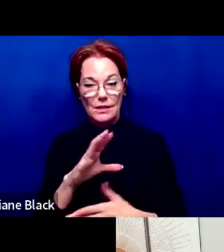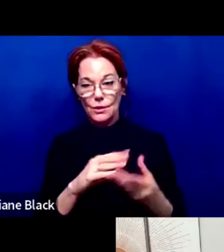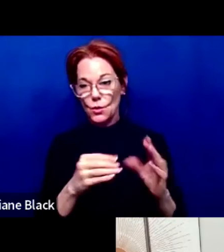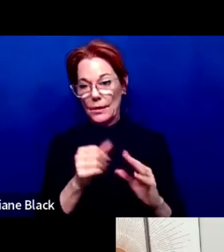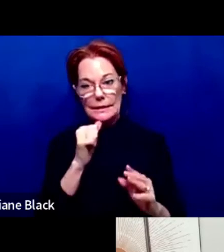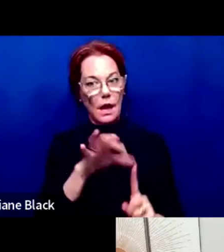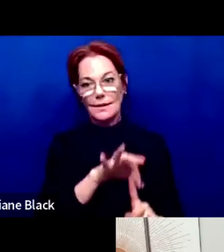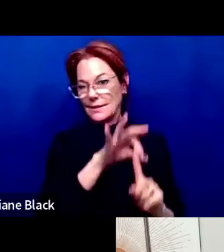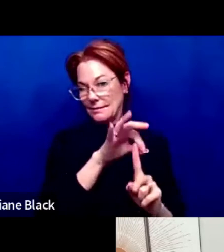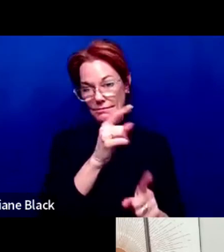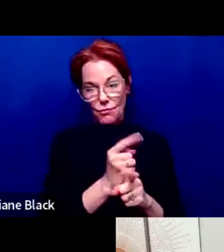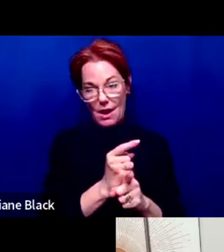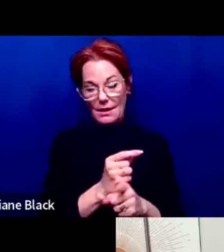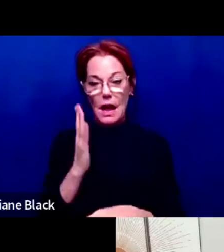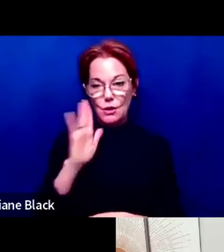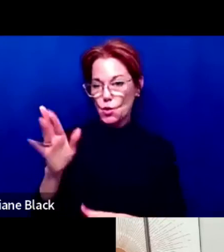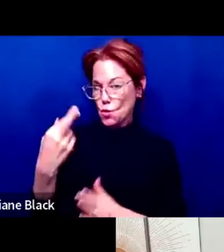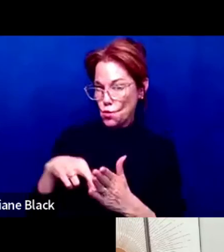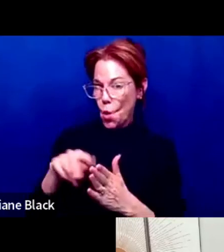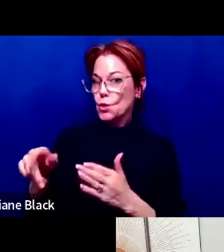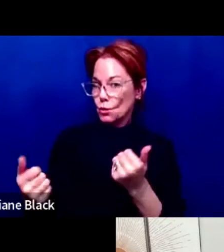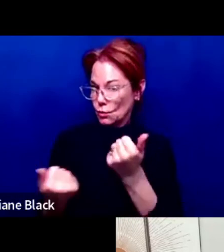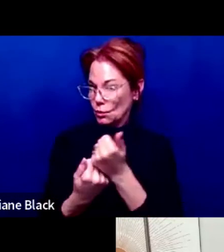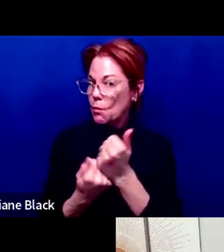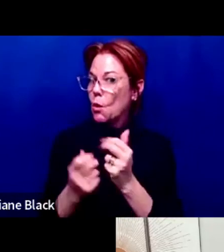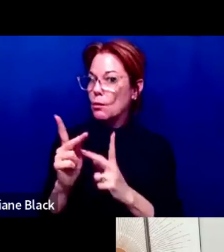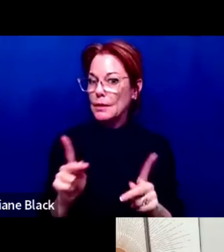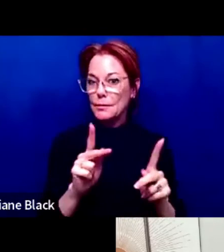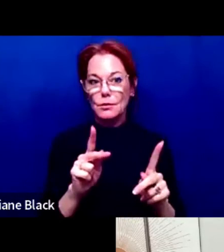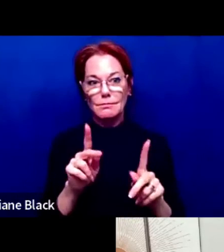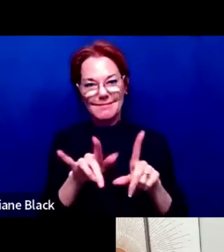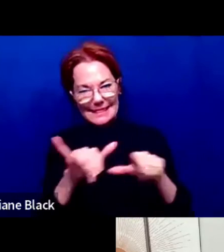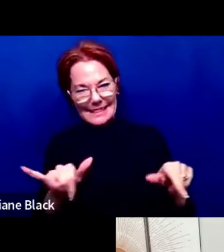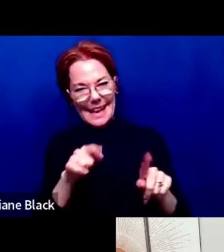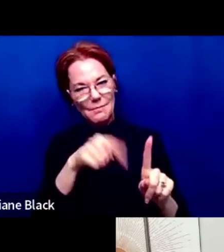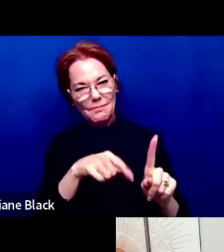you support people like Eric every day. And so I was hoping you could take a few moments to